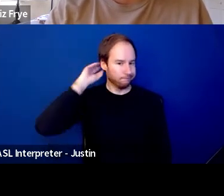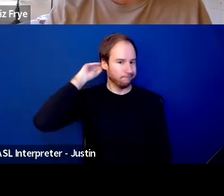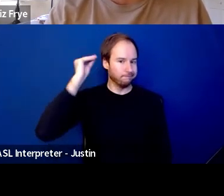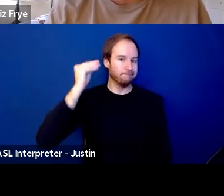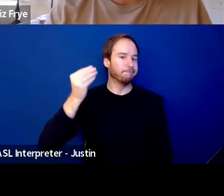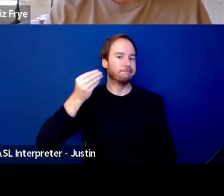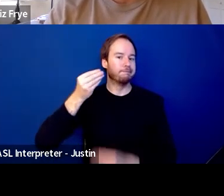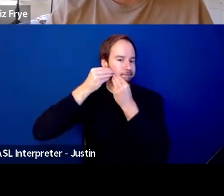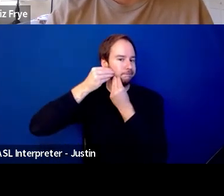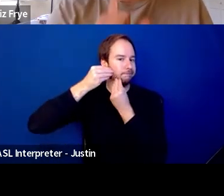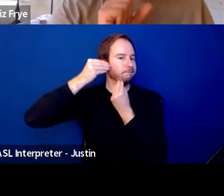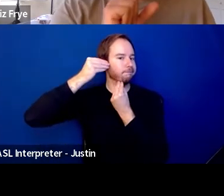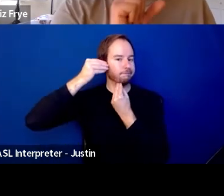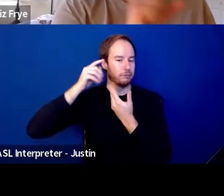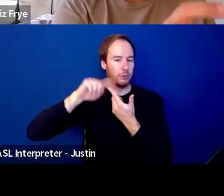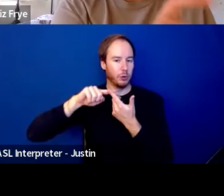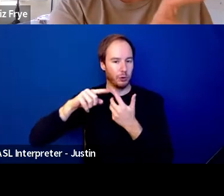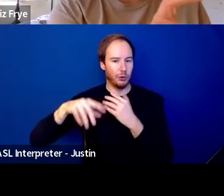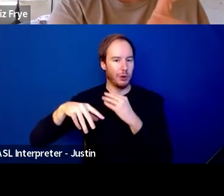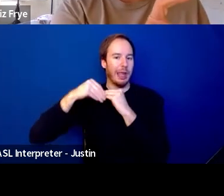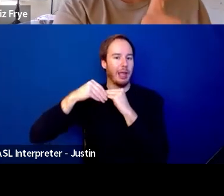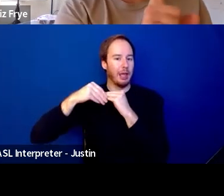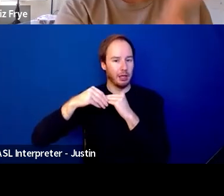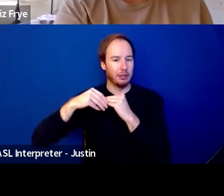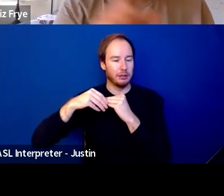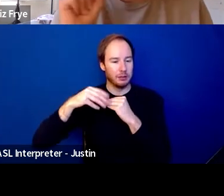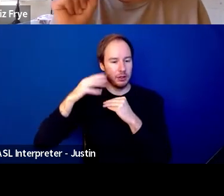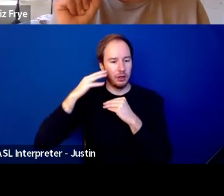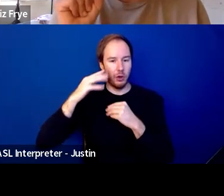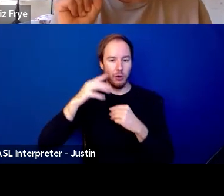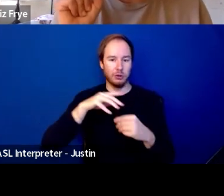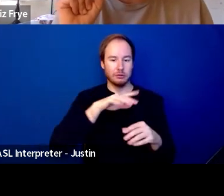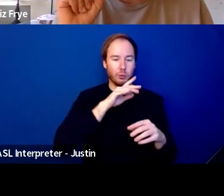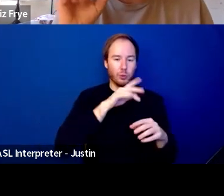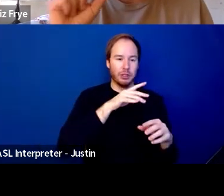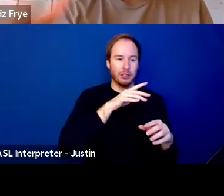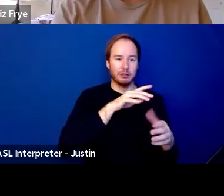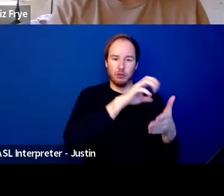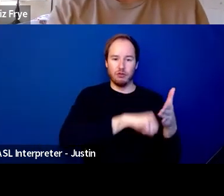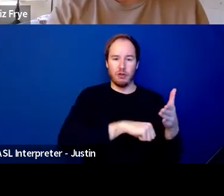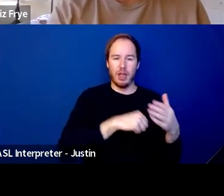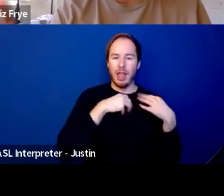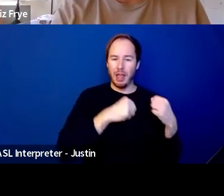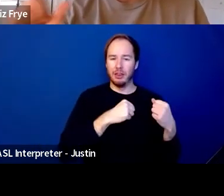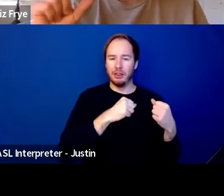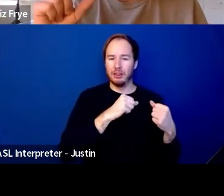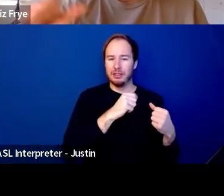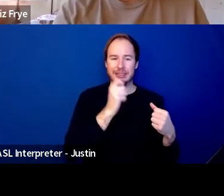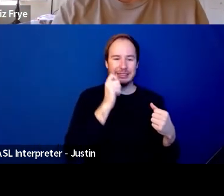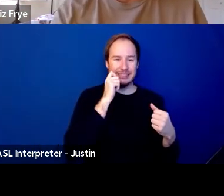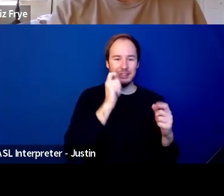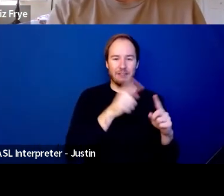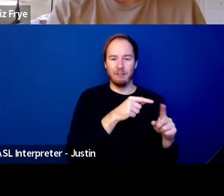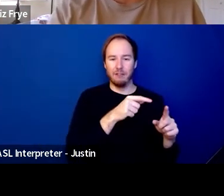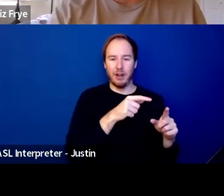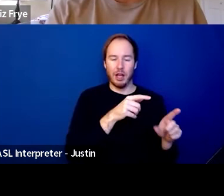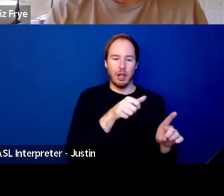to graft a healthy skin from one area over a wound for an area that doesn't have skin